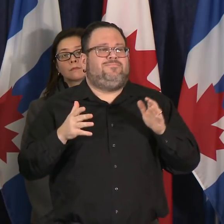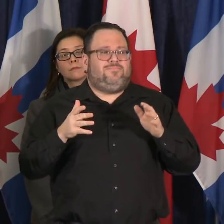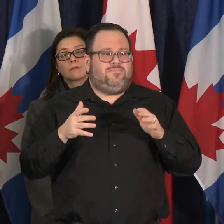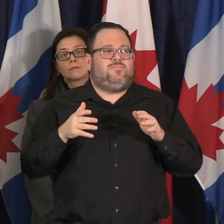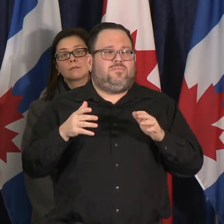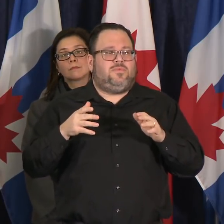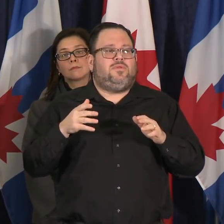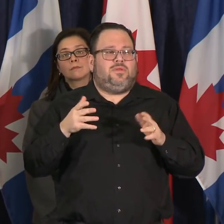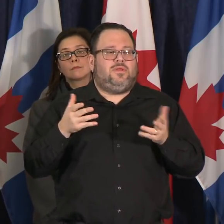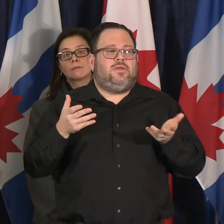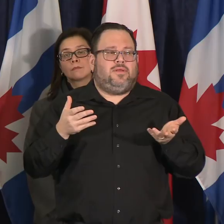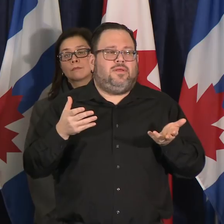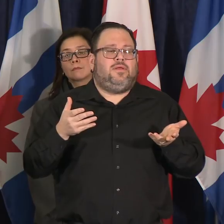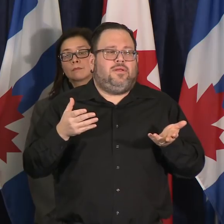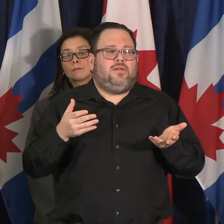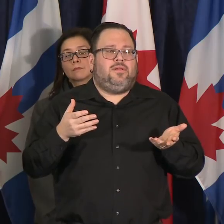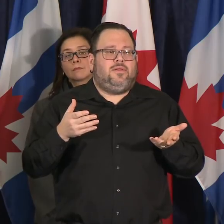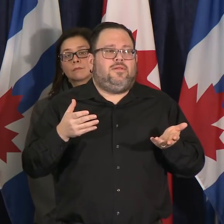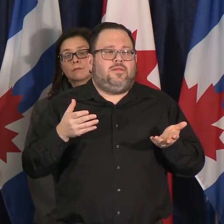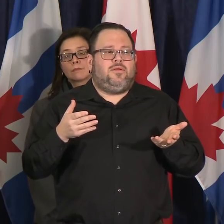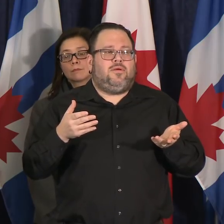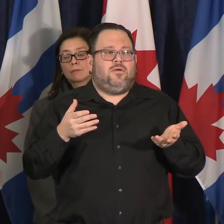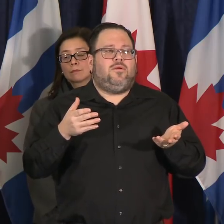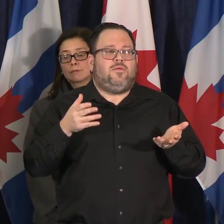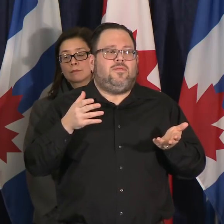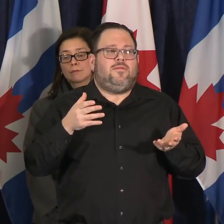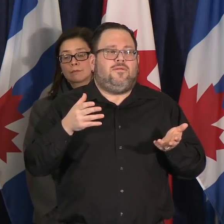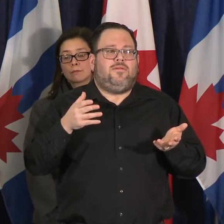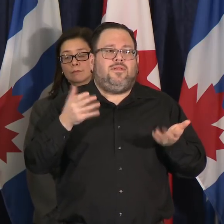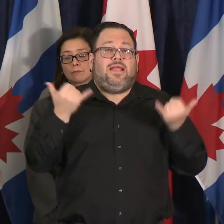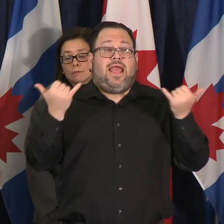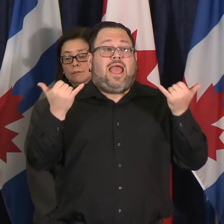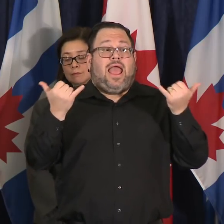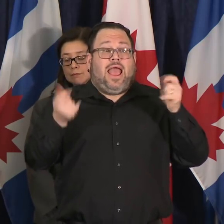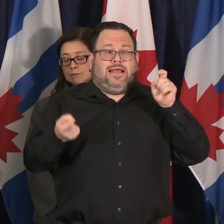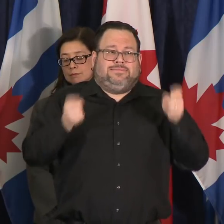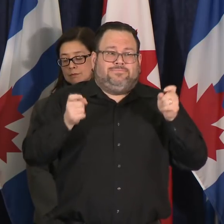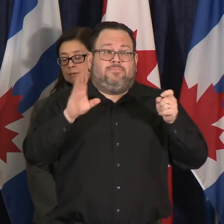are still those services being provided so to suggest that it won't change in